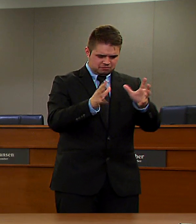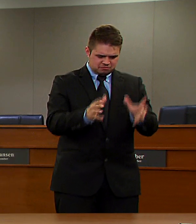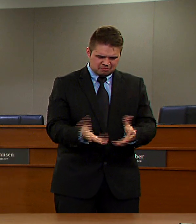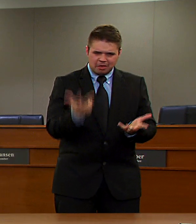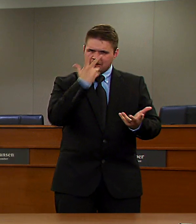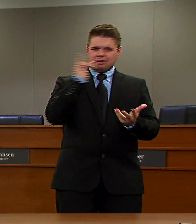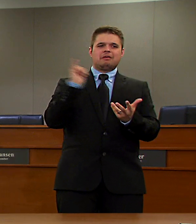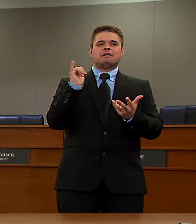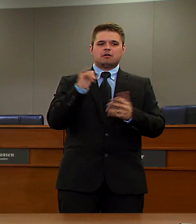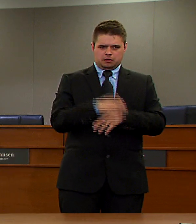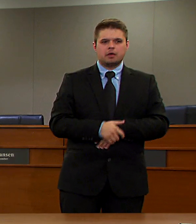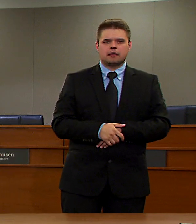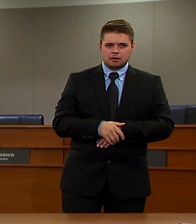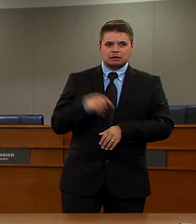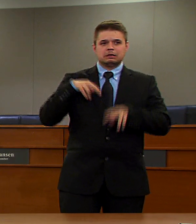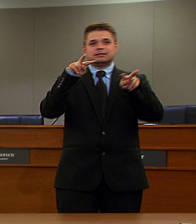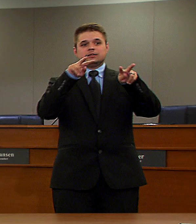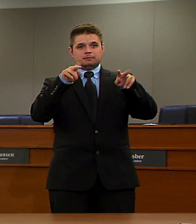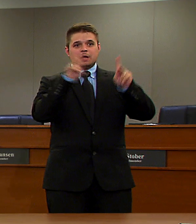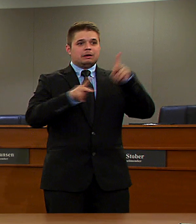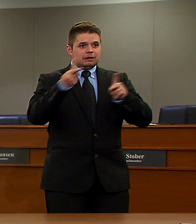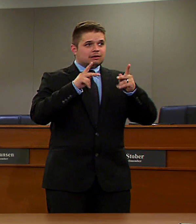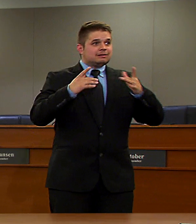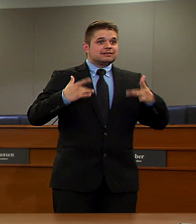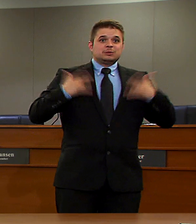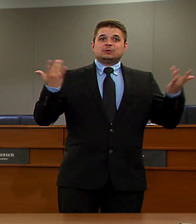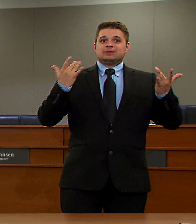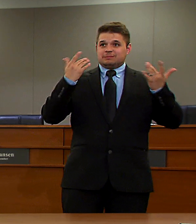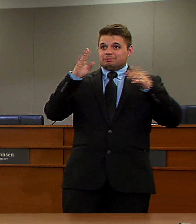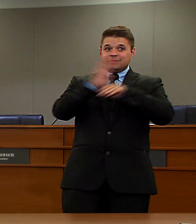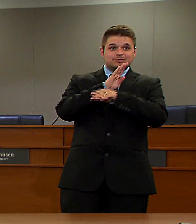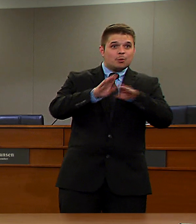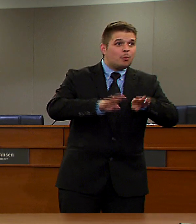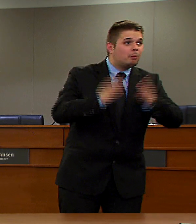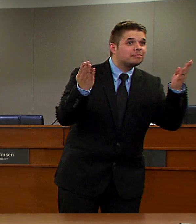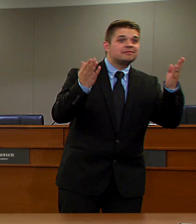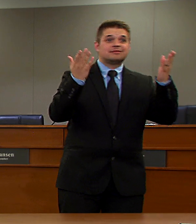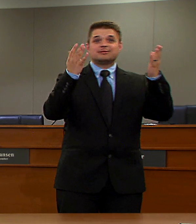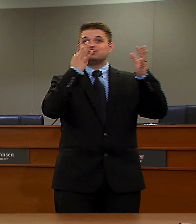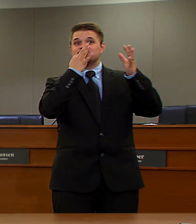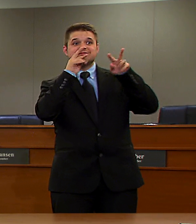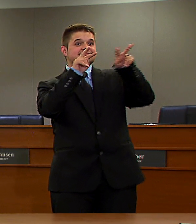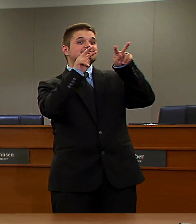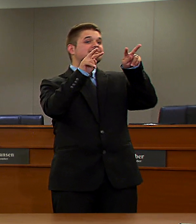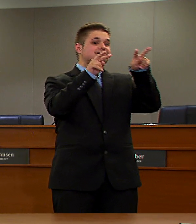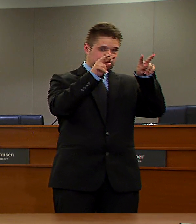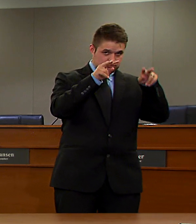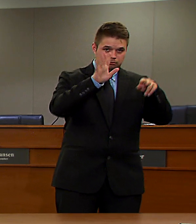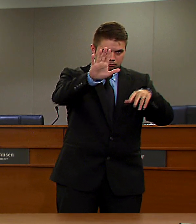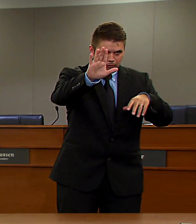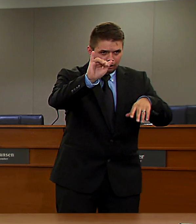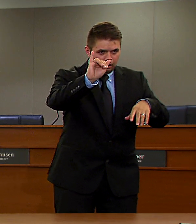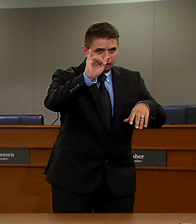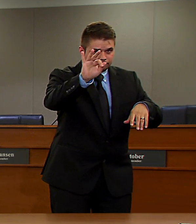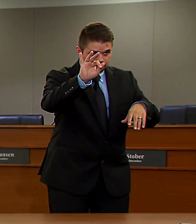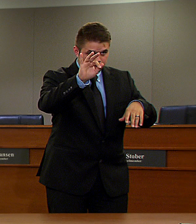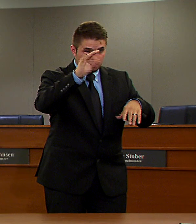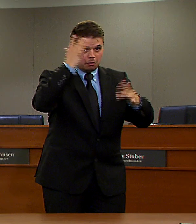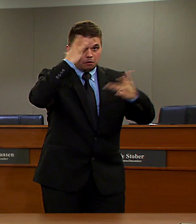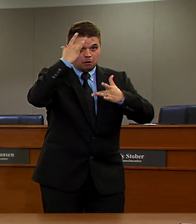businesses and activities to open based on best case scenarios. This is an interesting